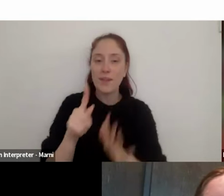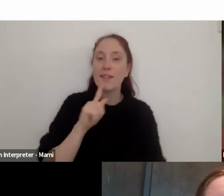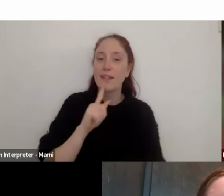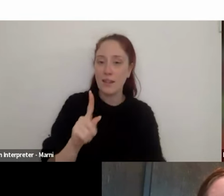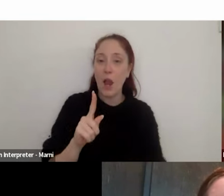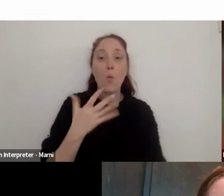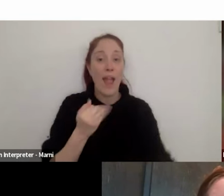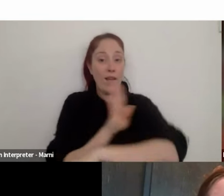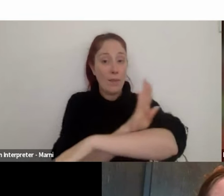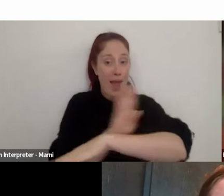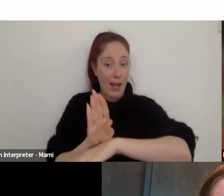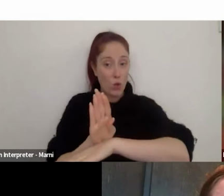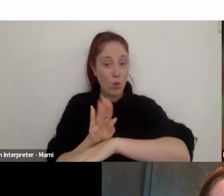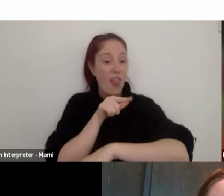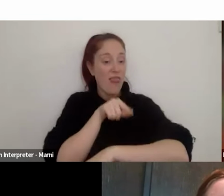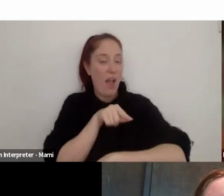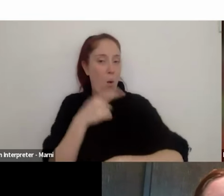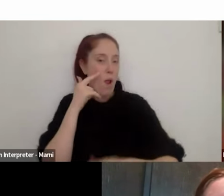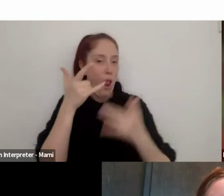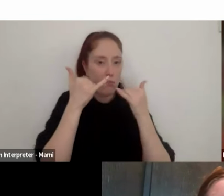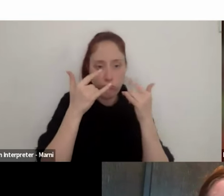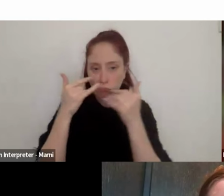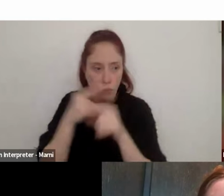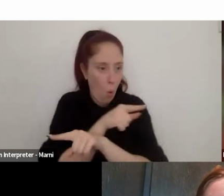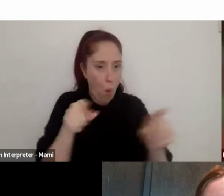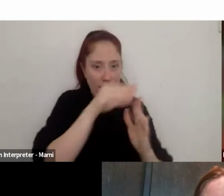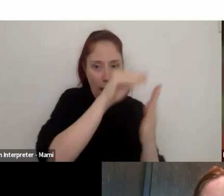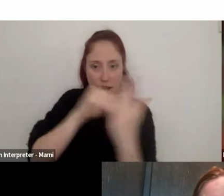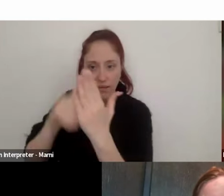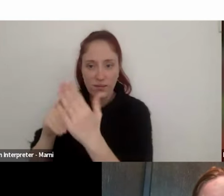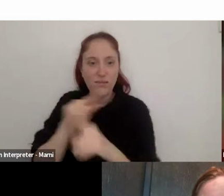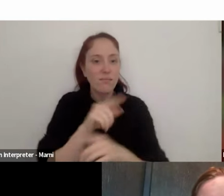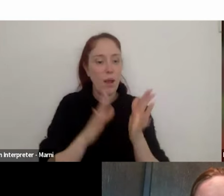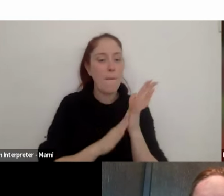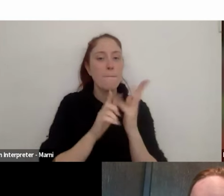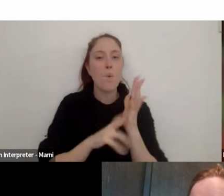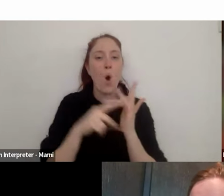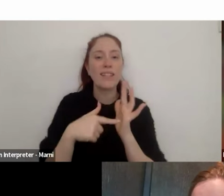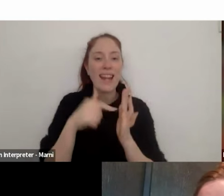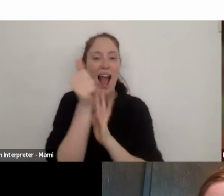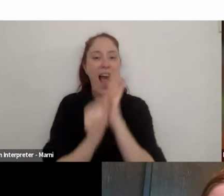panels to assess the applications. These are likely to be multi-art form panels, with advisors